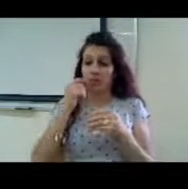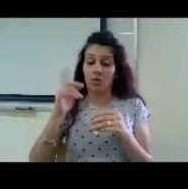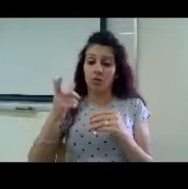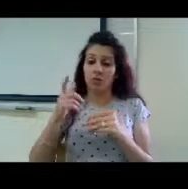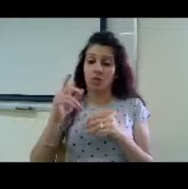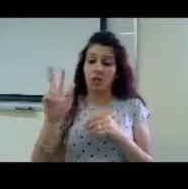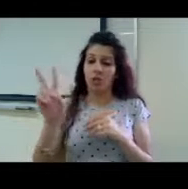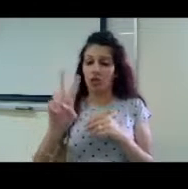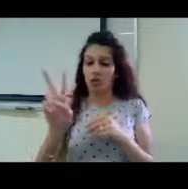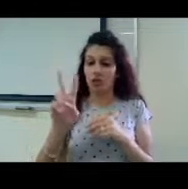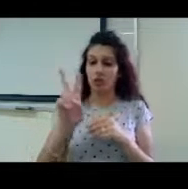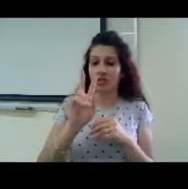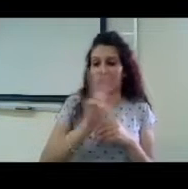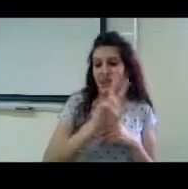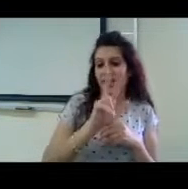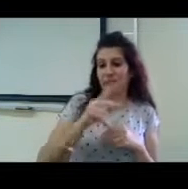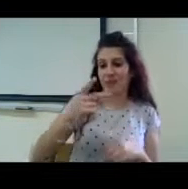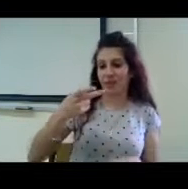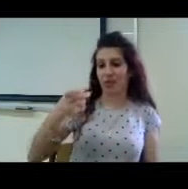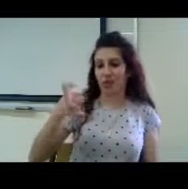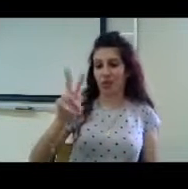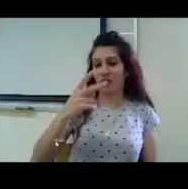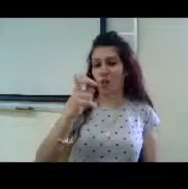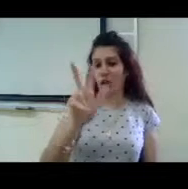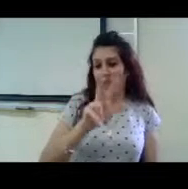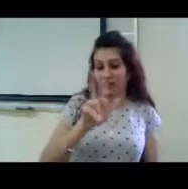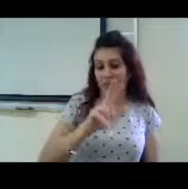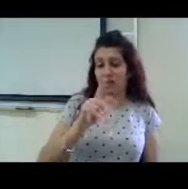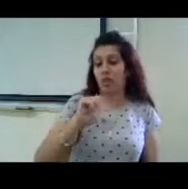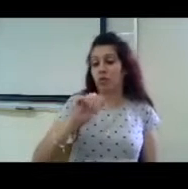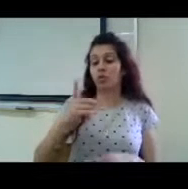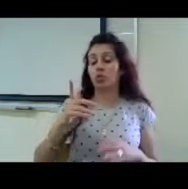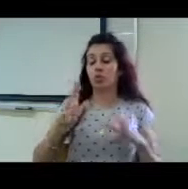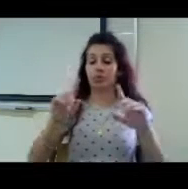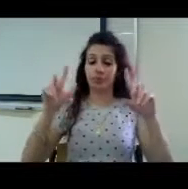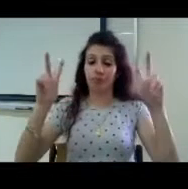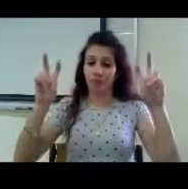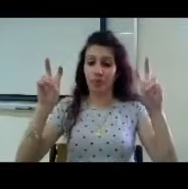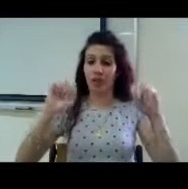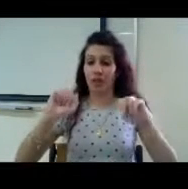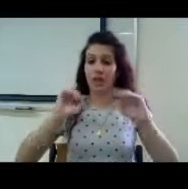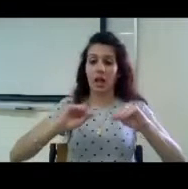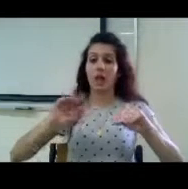developing the education strategy with of course a great focus on the use of